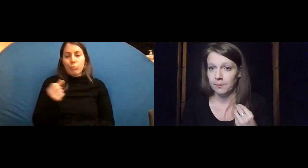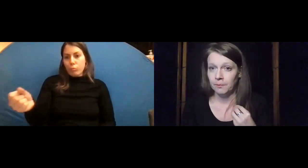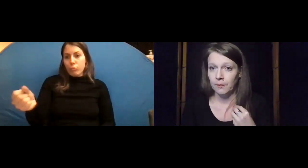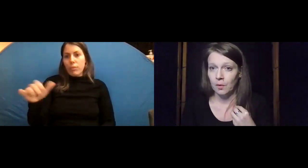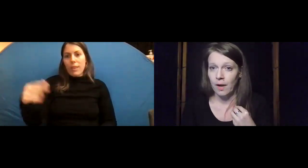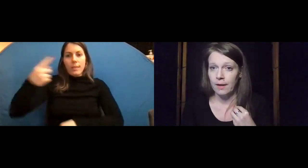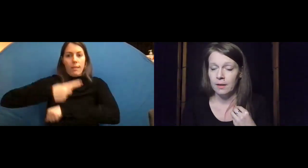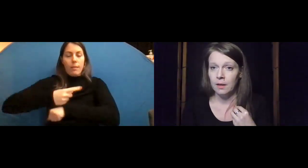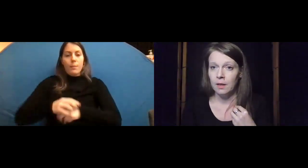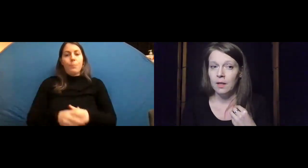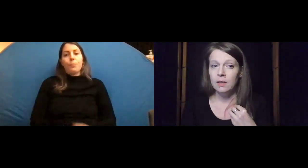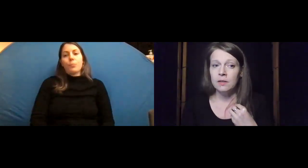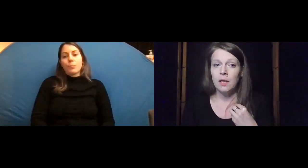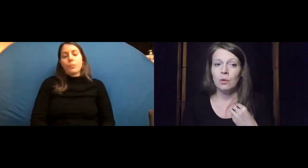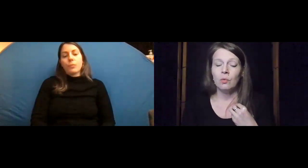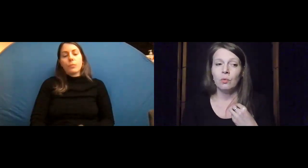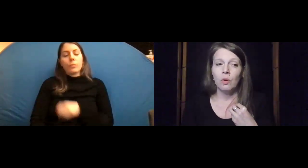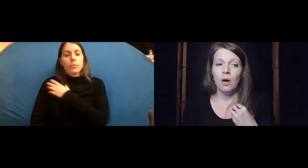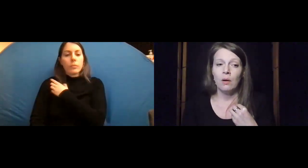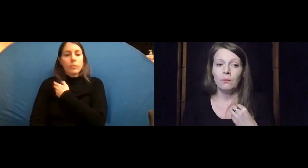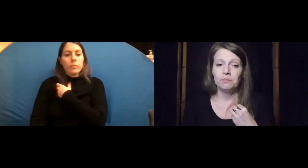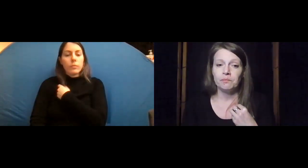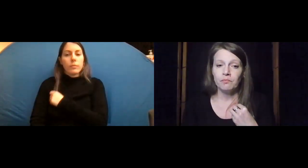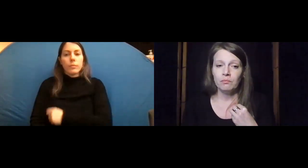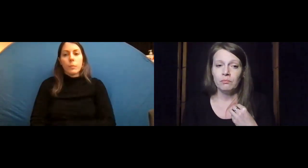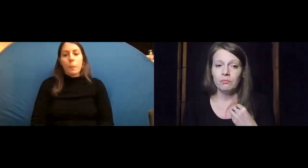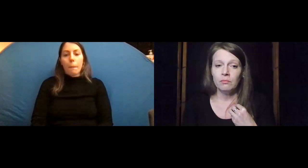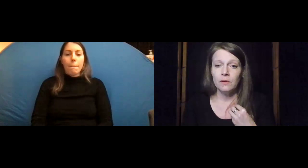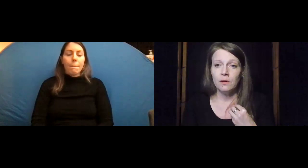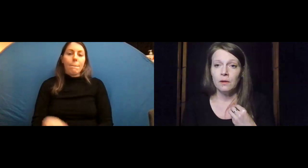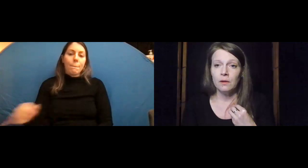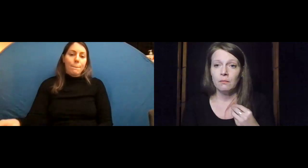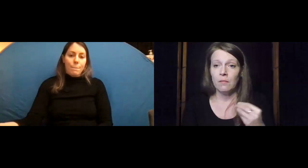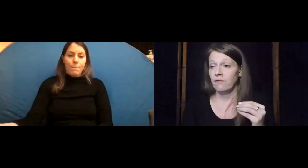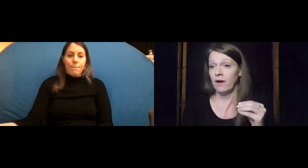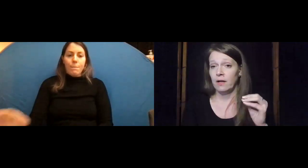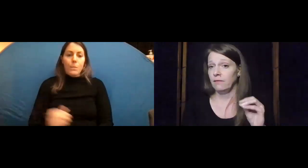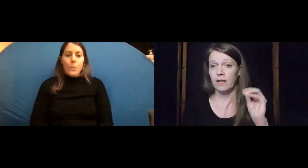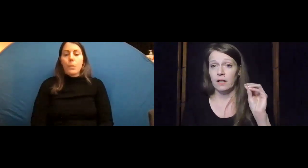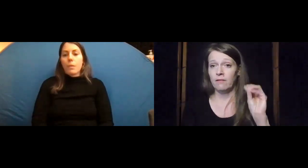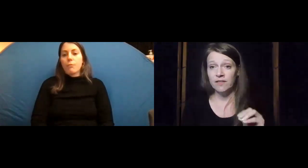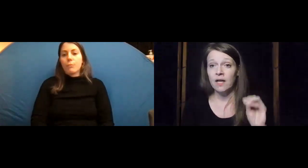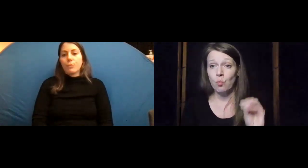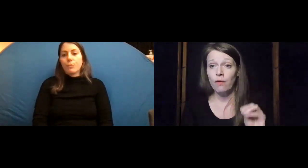then go find an interpreter to cover that court hearing.